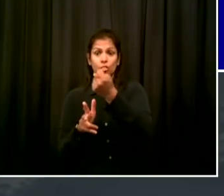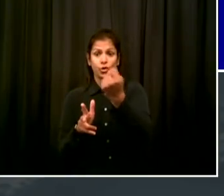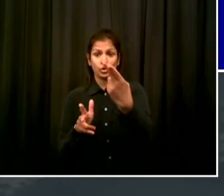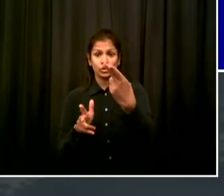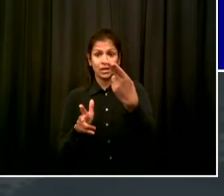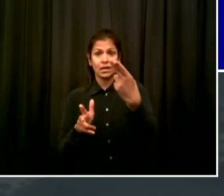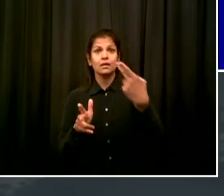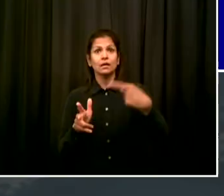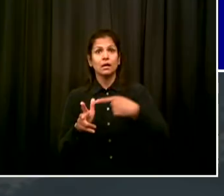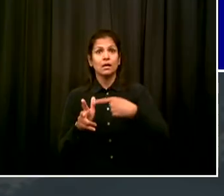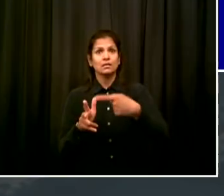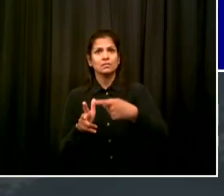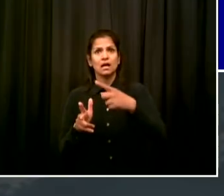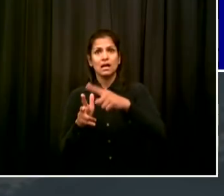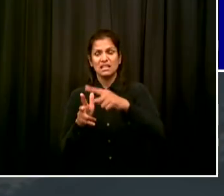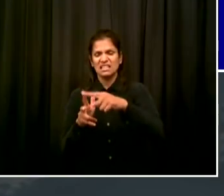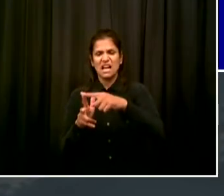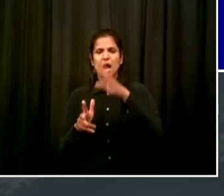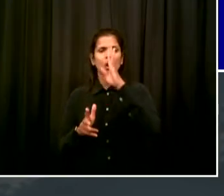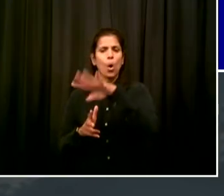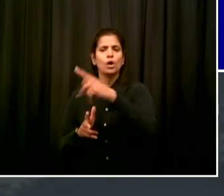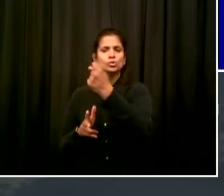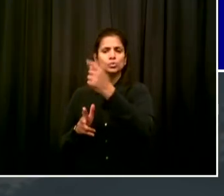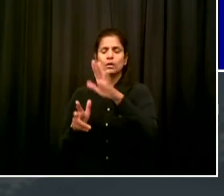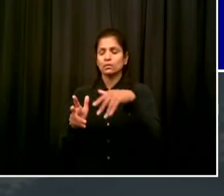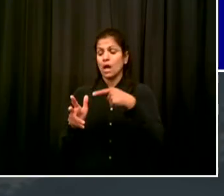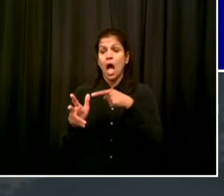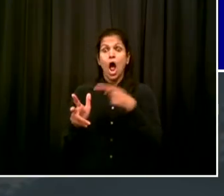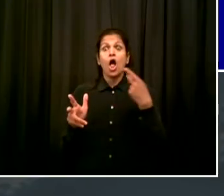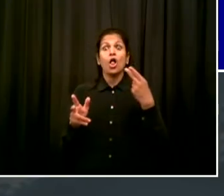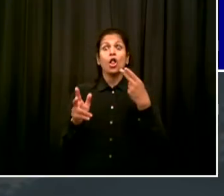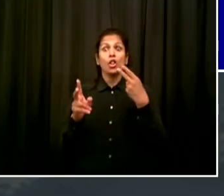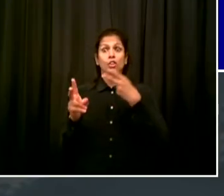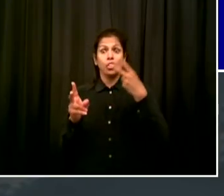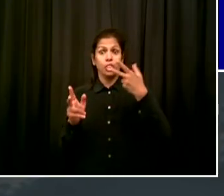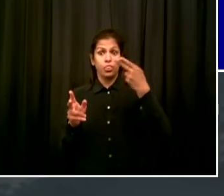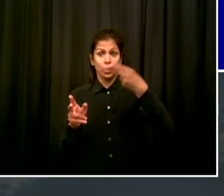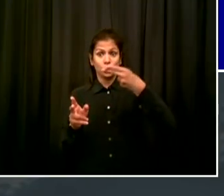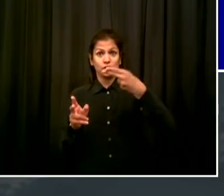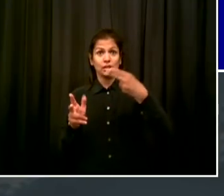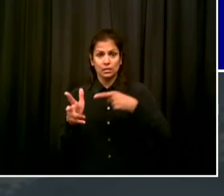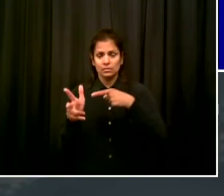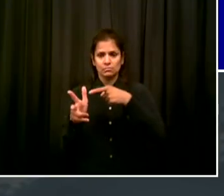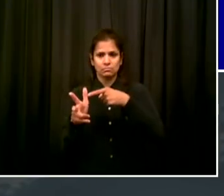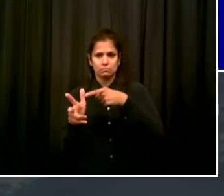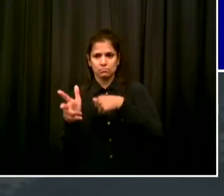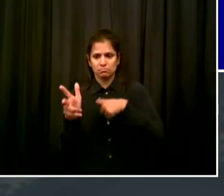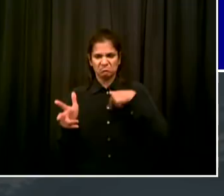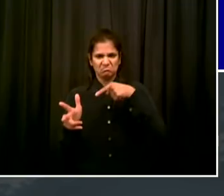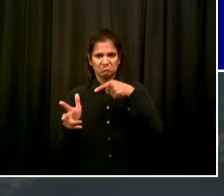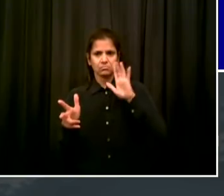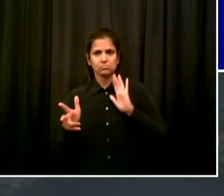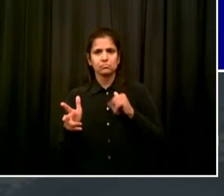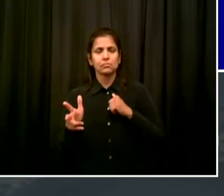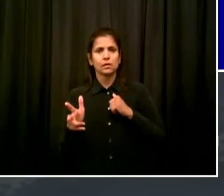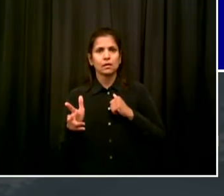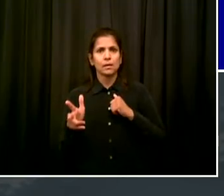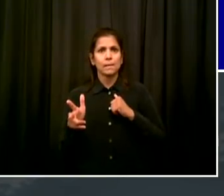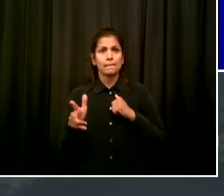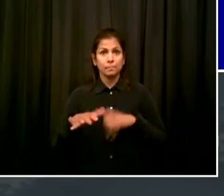DAY AND THAT IS THE ONE TIME WE NEEDED TO MOVE YOUR CAR DURING THE WEEK WHEN TALEARNTE SIDE